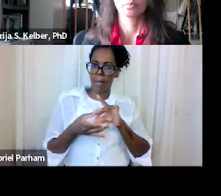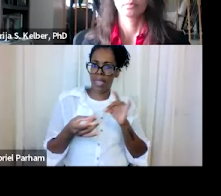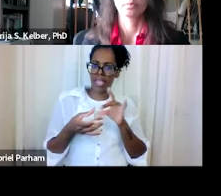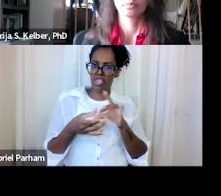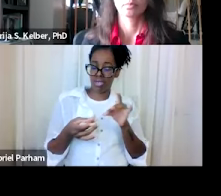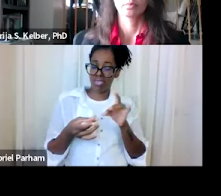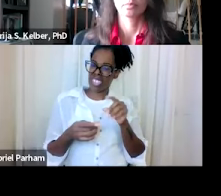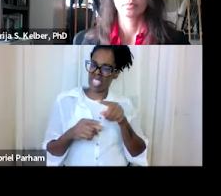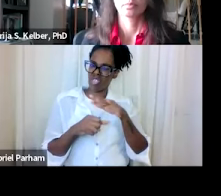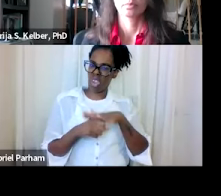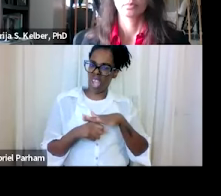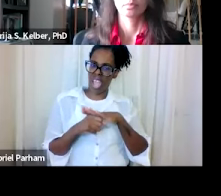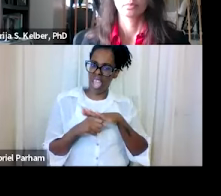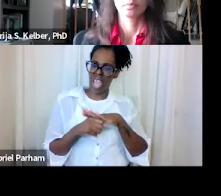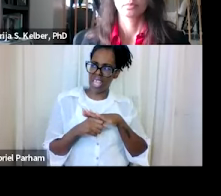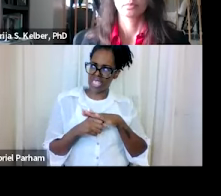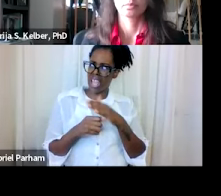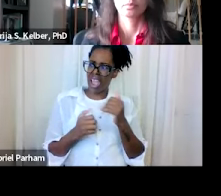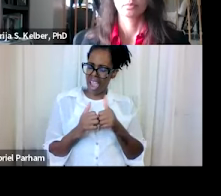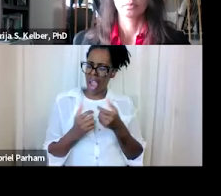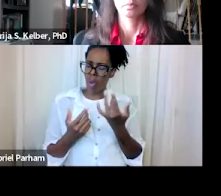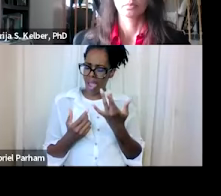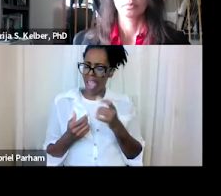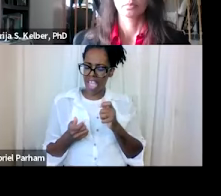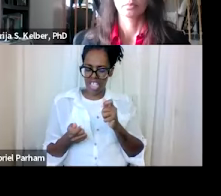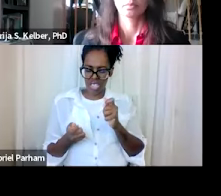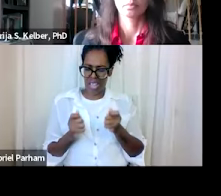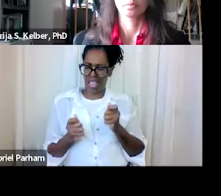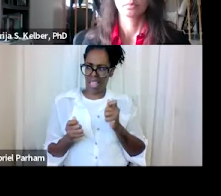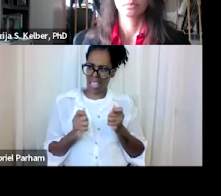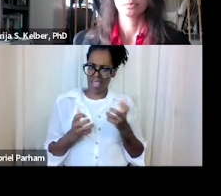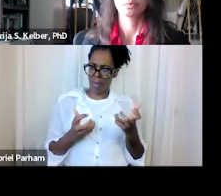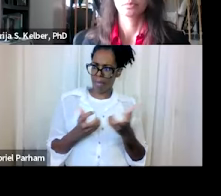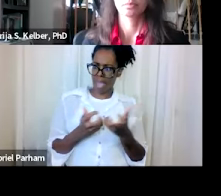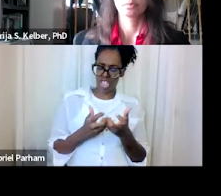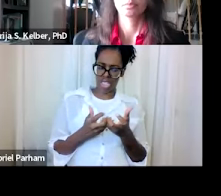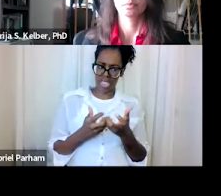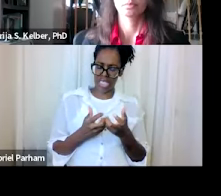as they adjust from military to civilian life. These really are things that are